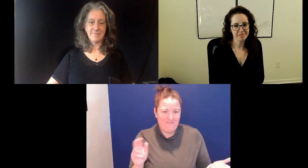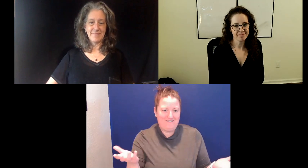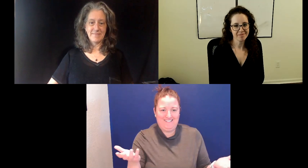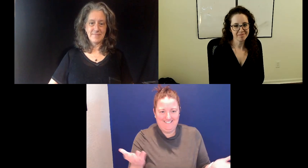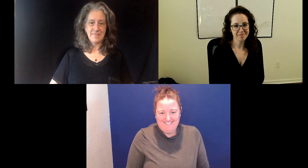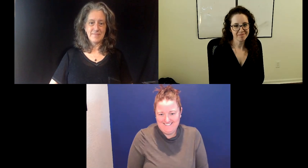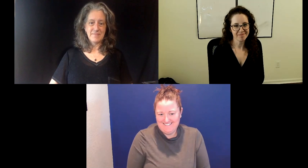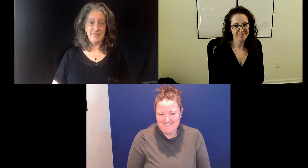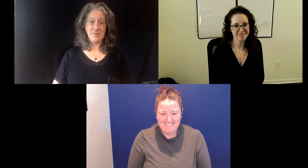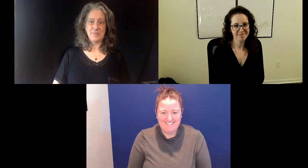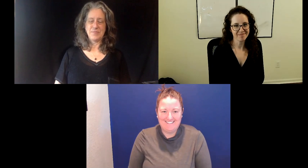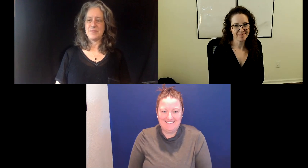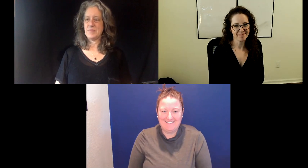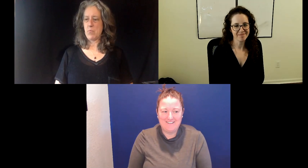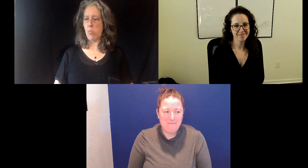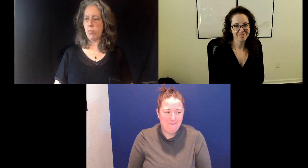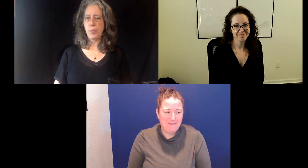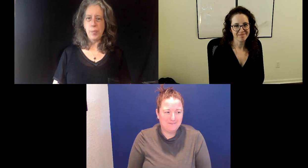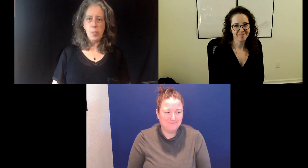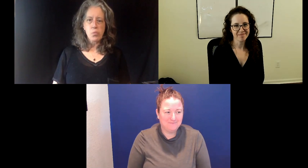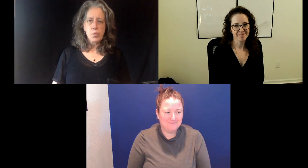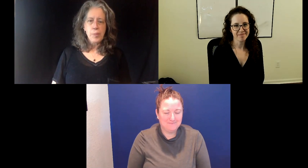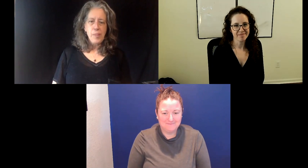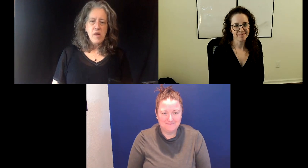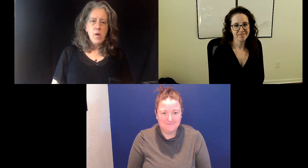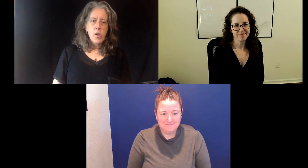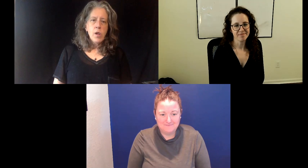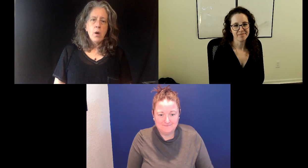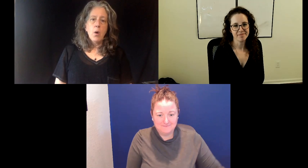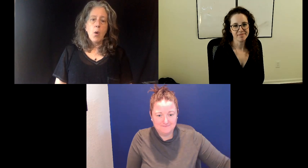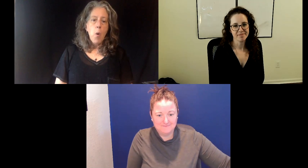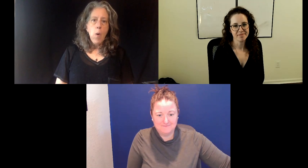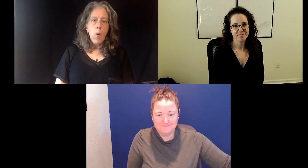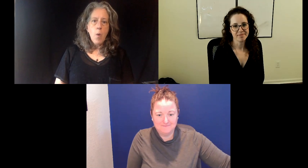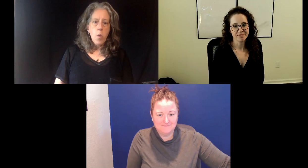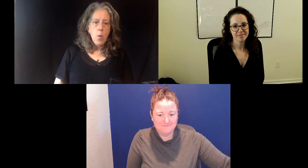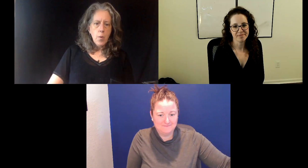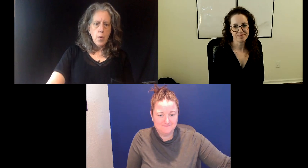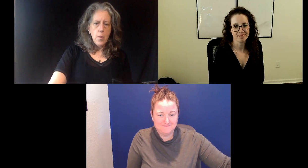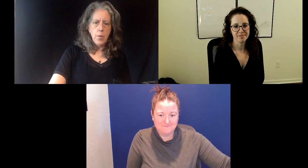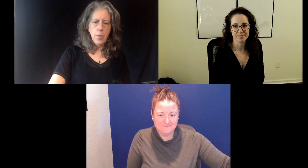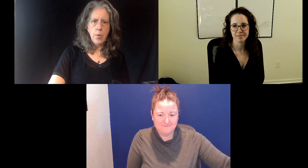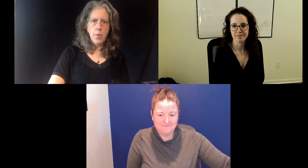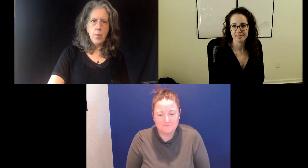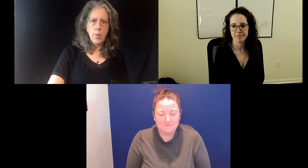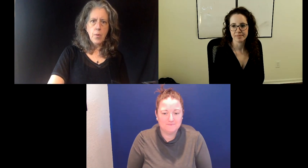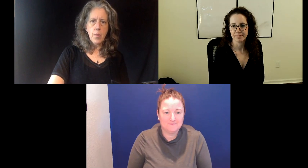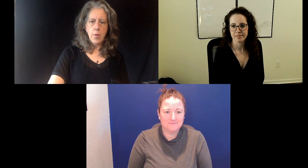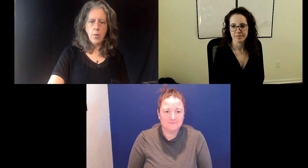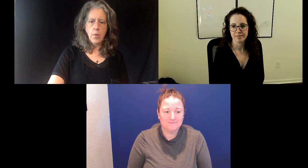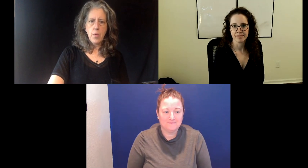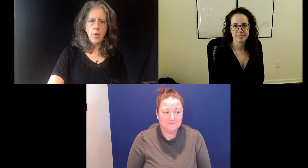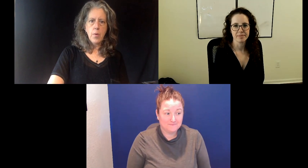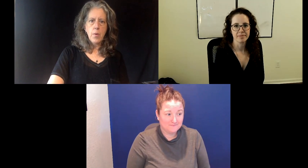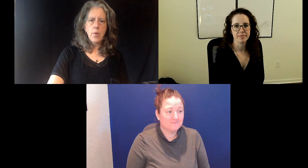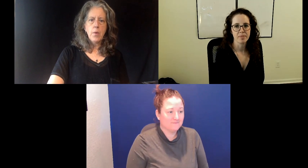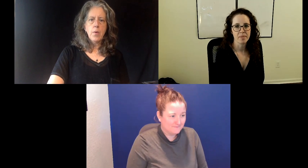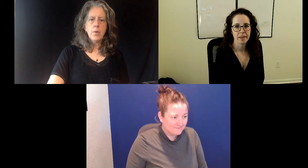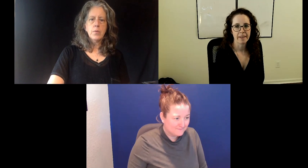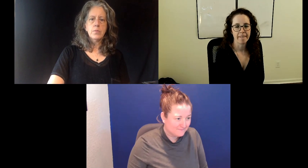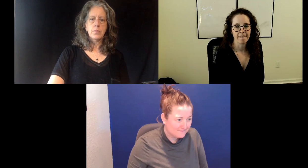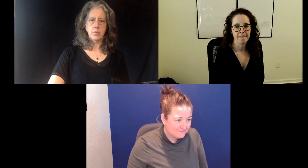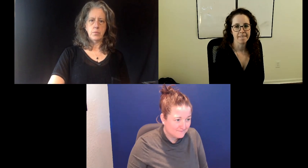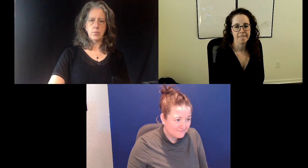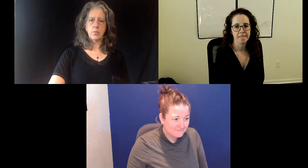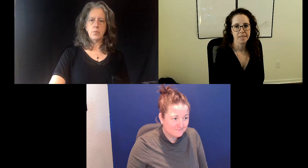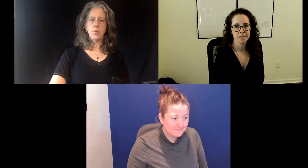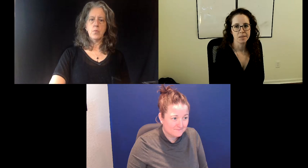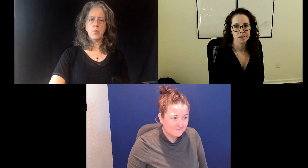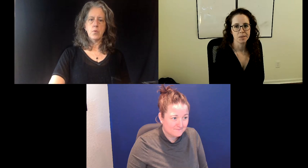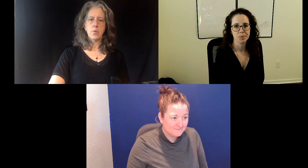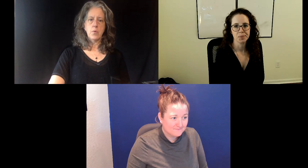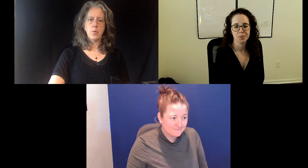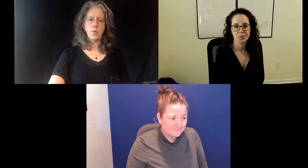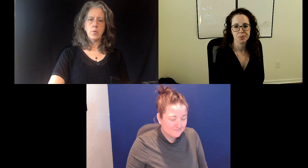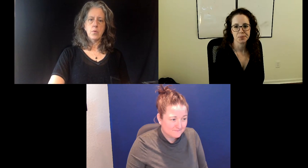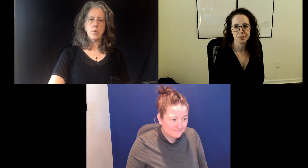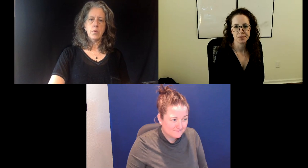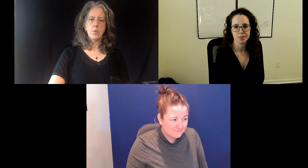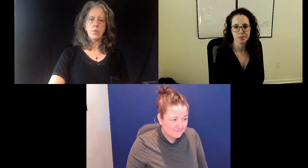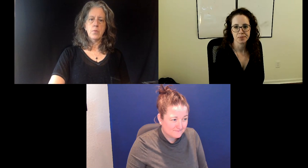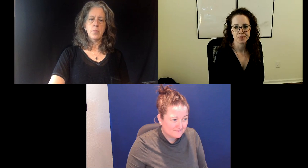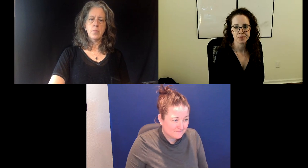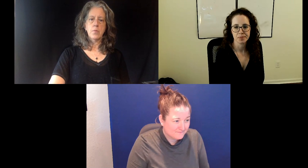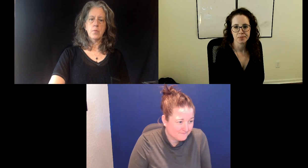all right we have our audience so we're ready for the poll